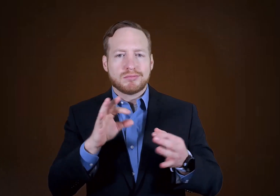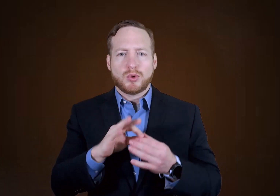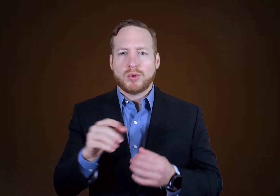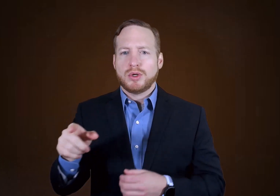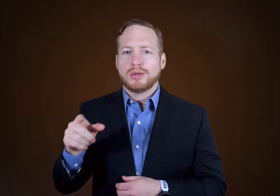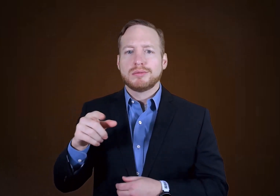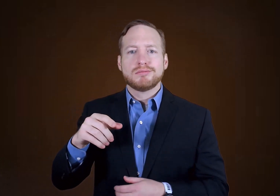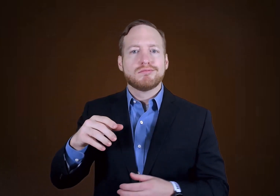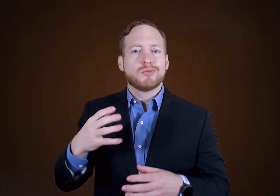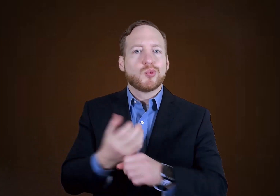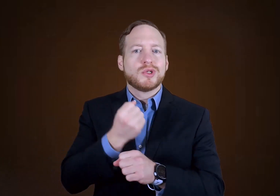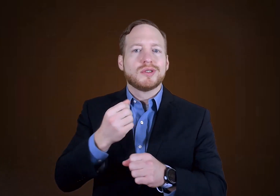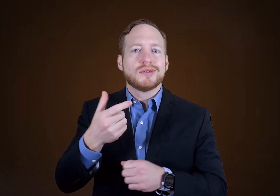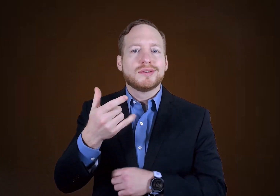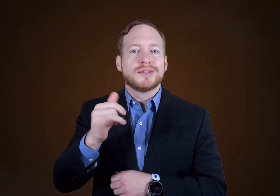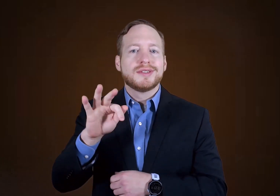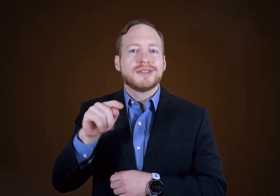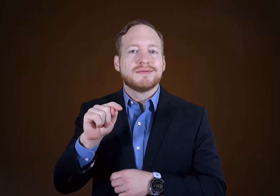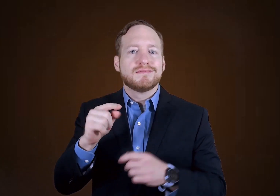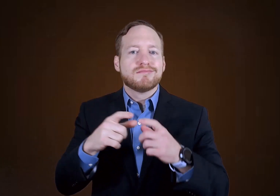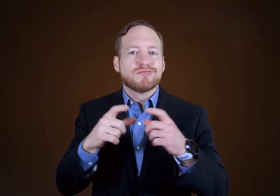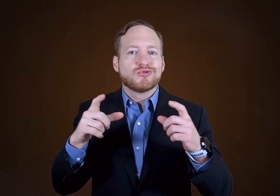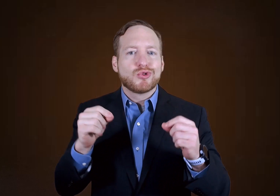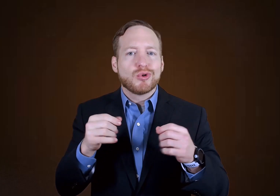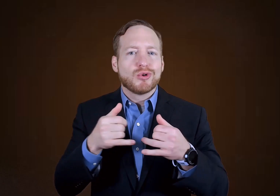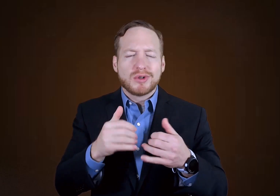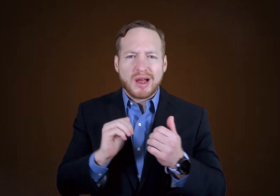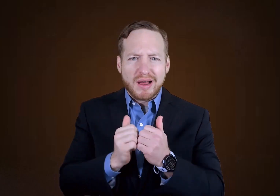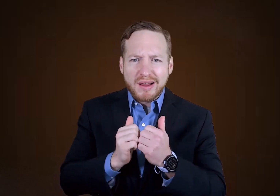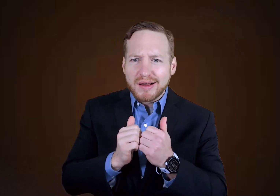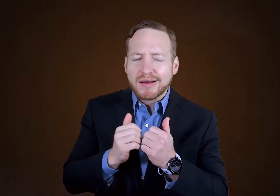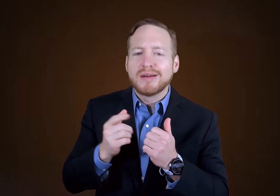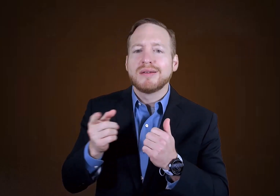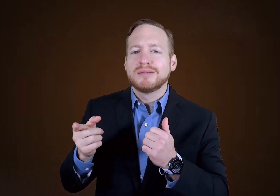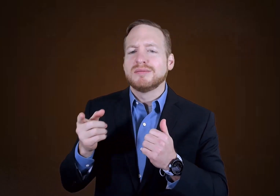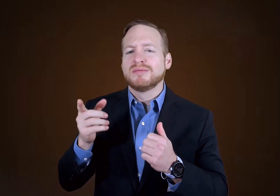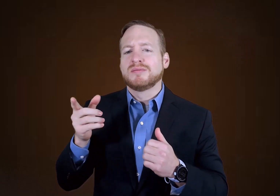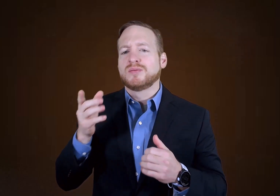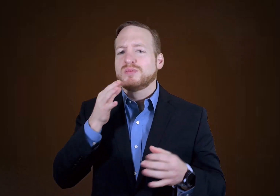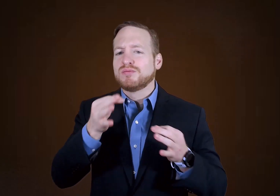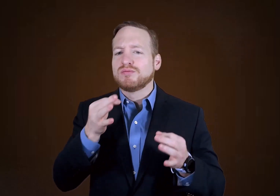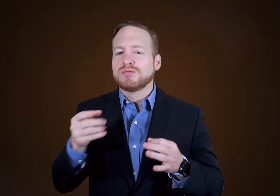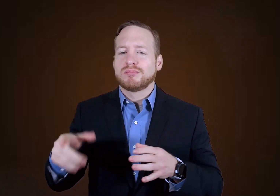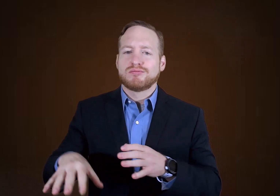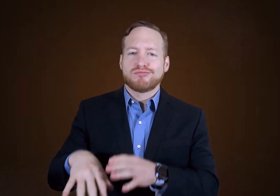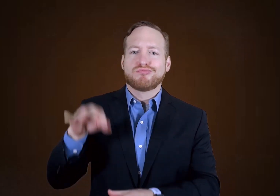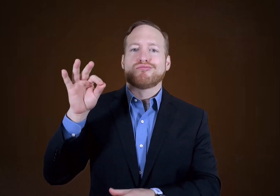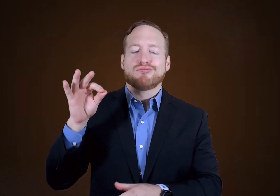she'll tell you a little bit more about the raffle and what you can win how you can join that raffle